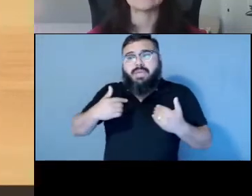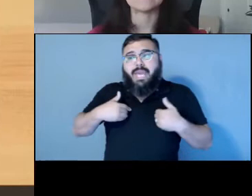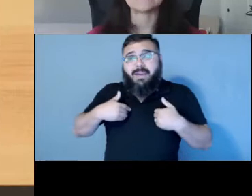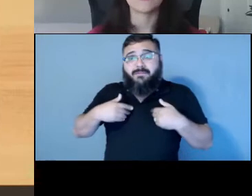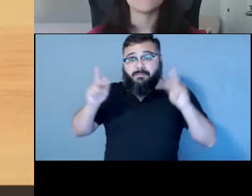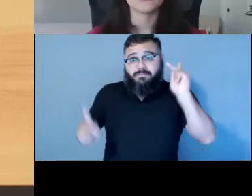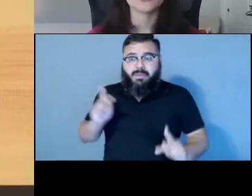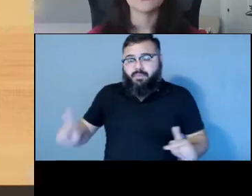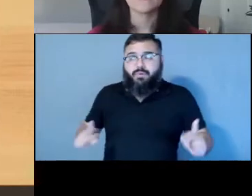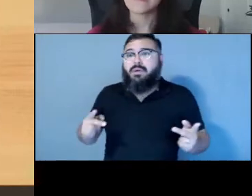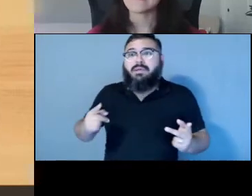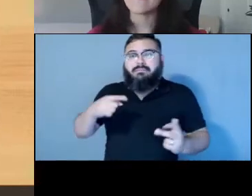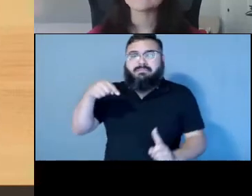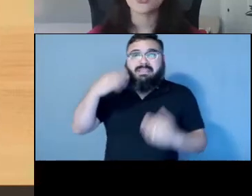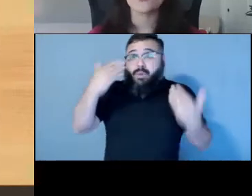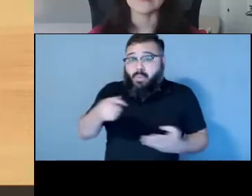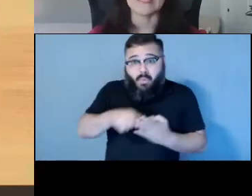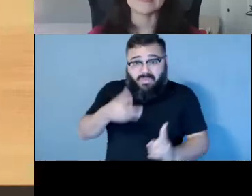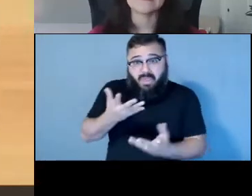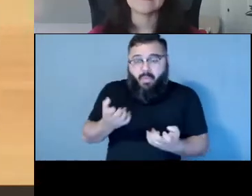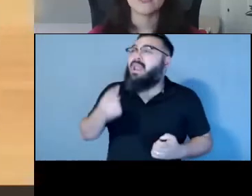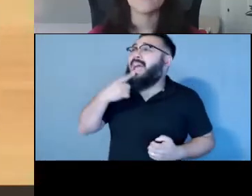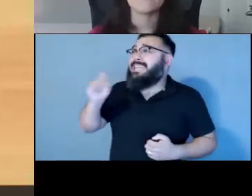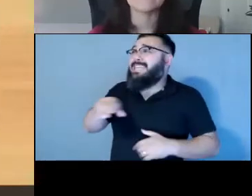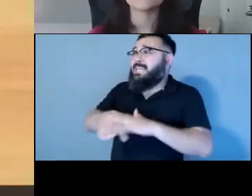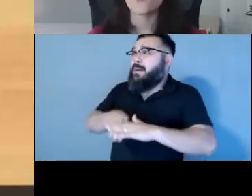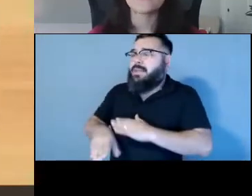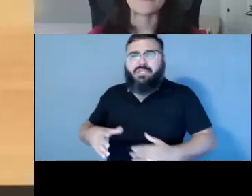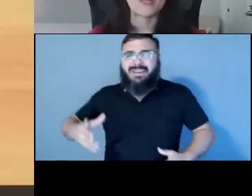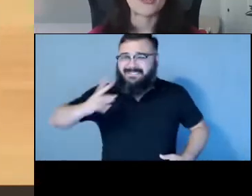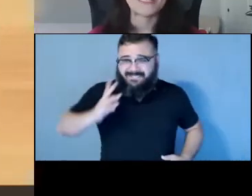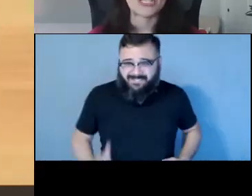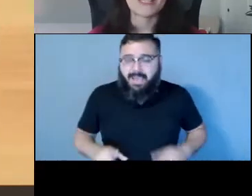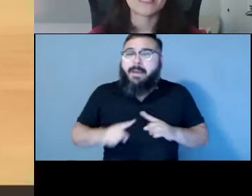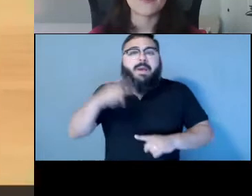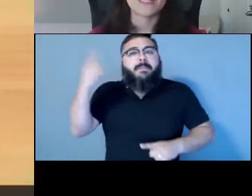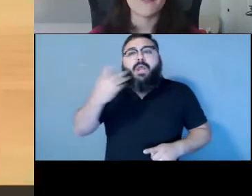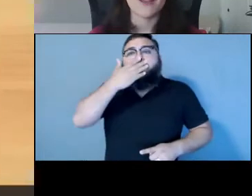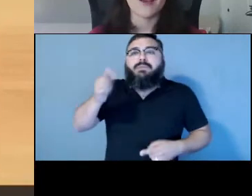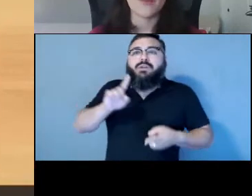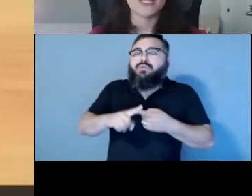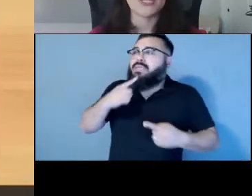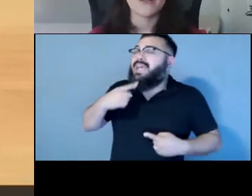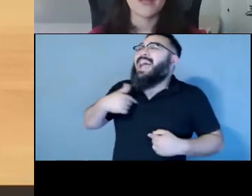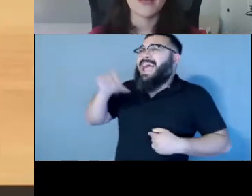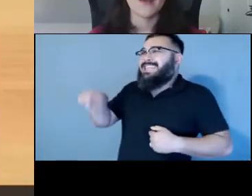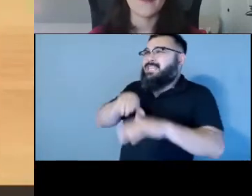I need an accommodation, and that's okay, but it's always better to suggest a specific accommodation